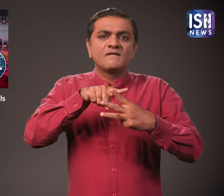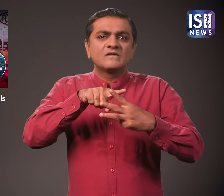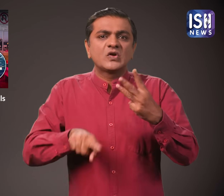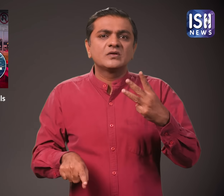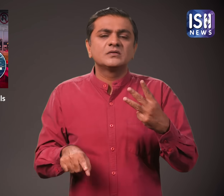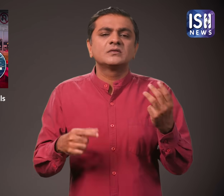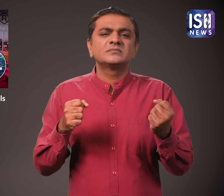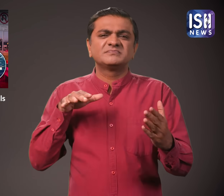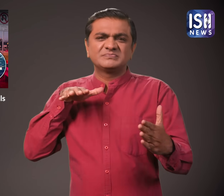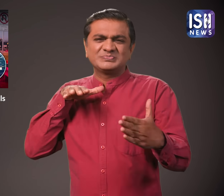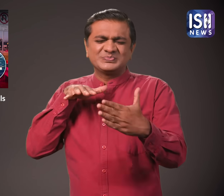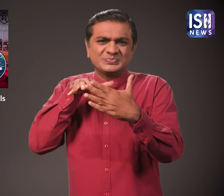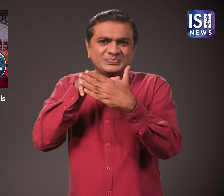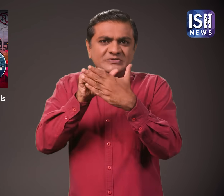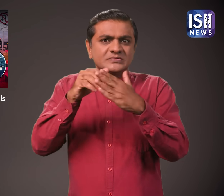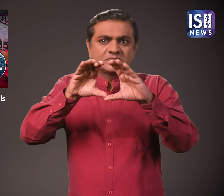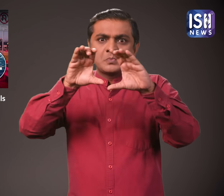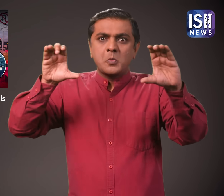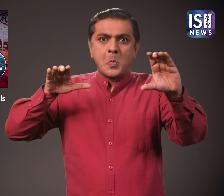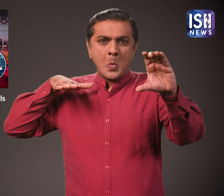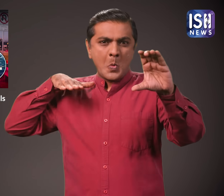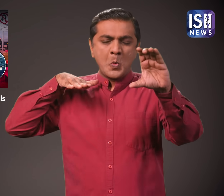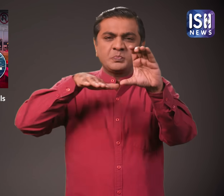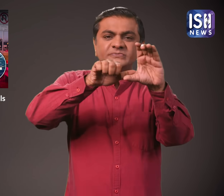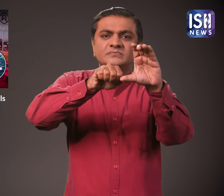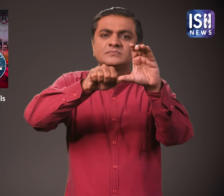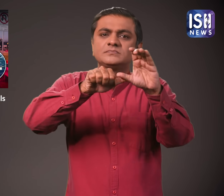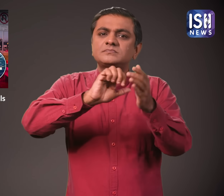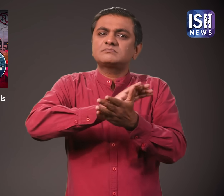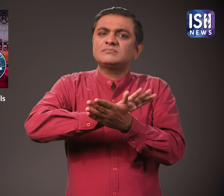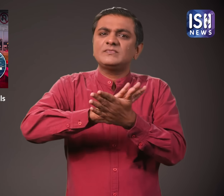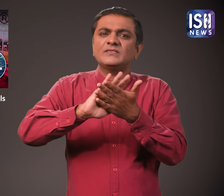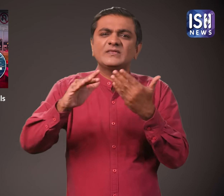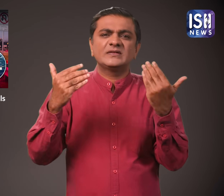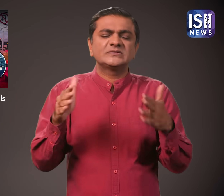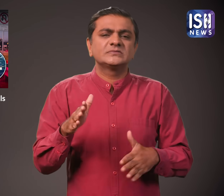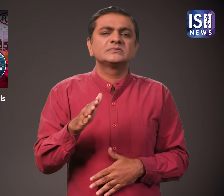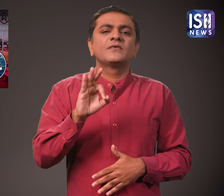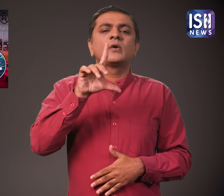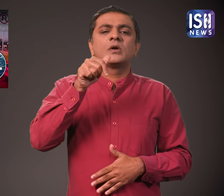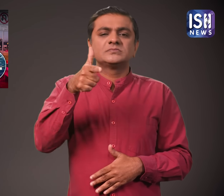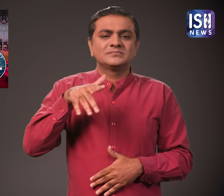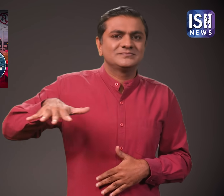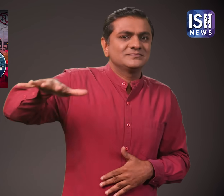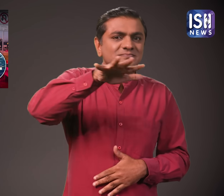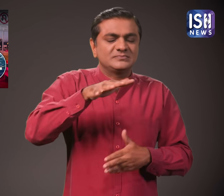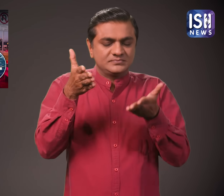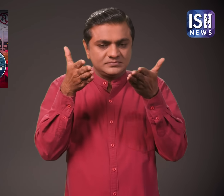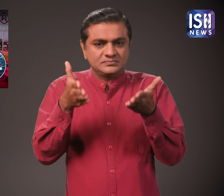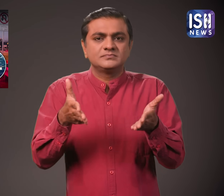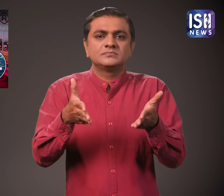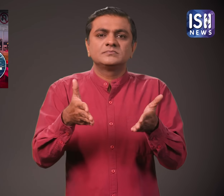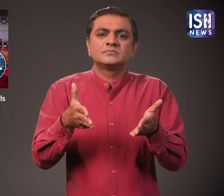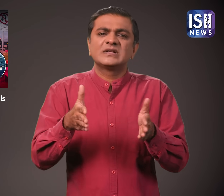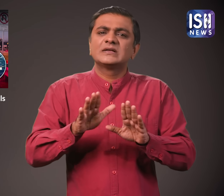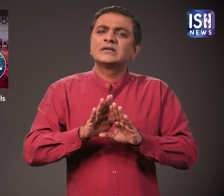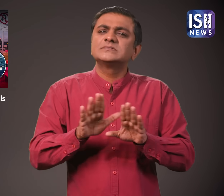All three people died in the crash that occurred in Florida.